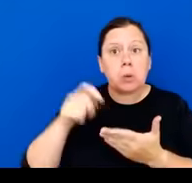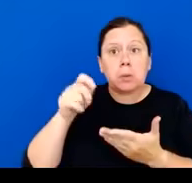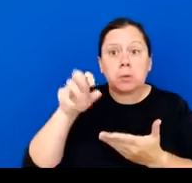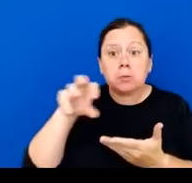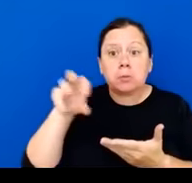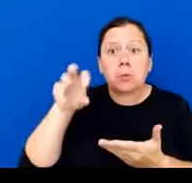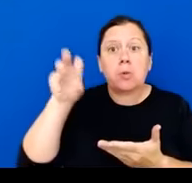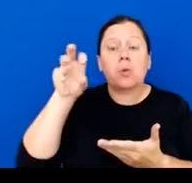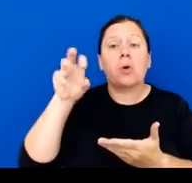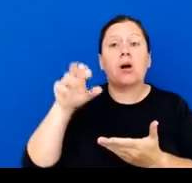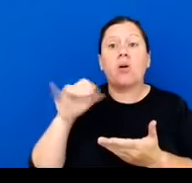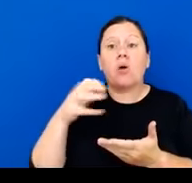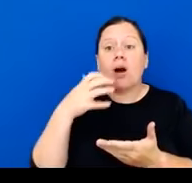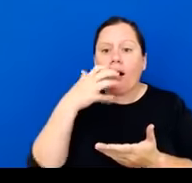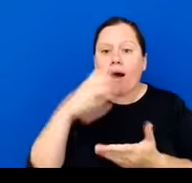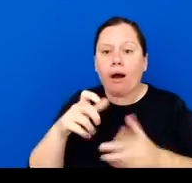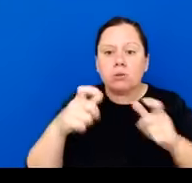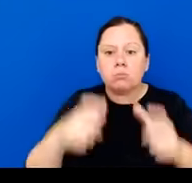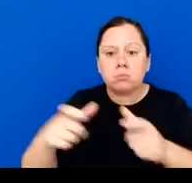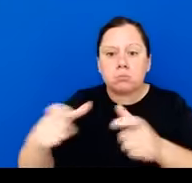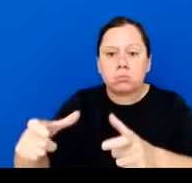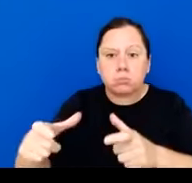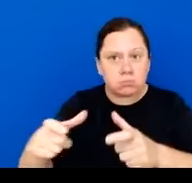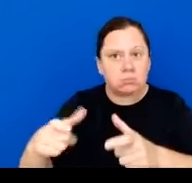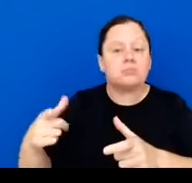actually have those resources be able to go extinguish that stuff